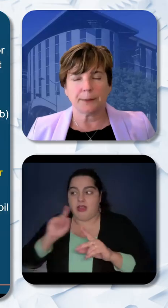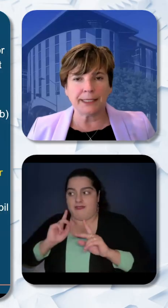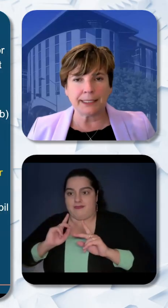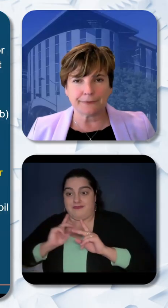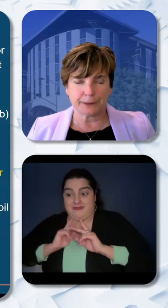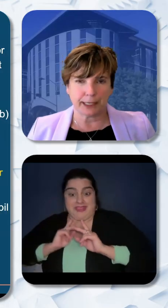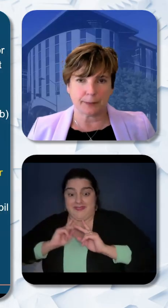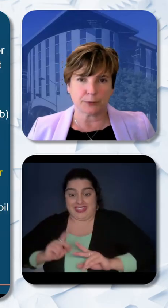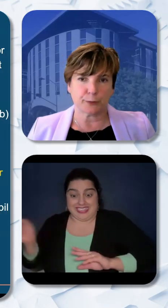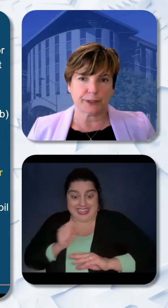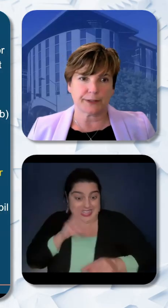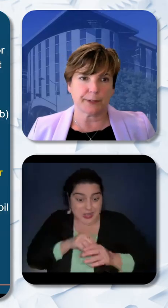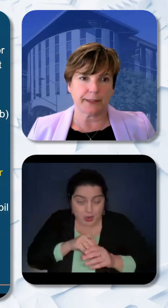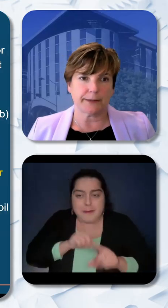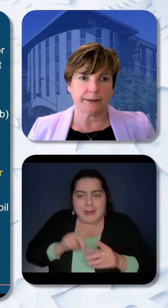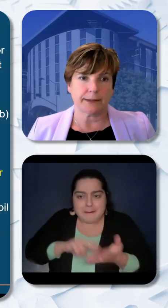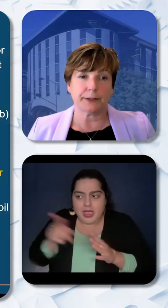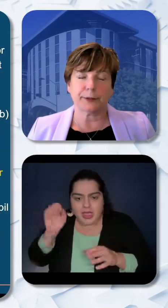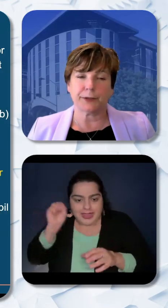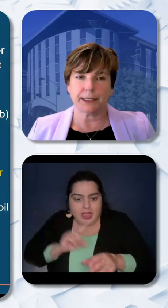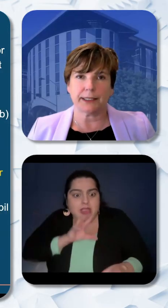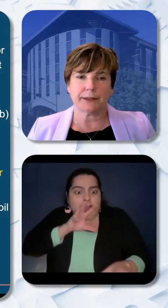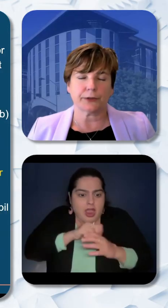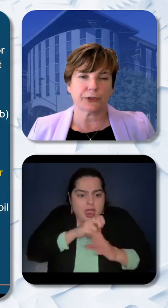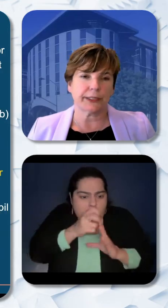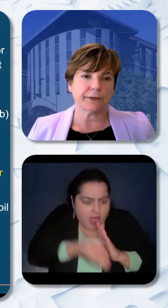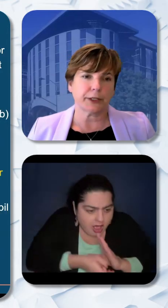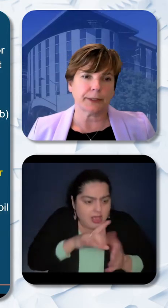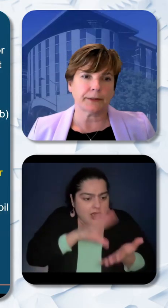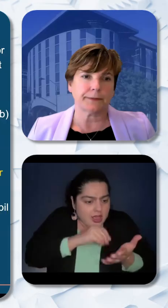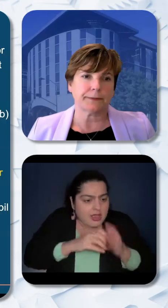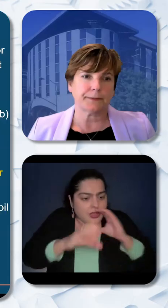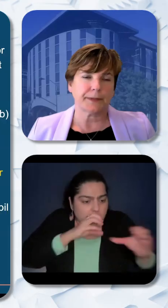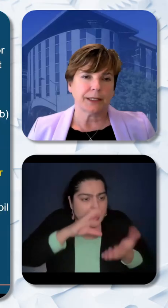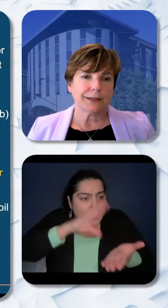but meaningfully able to participate and communicate in their learning environment.